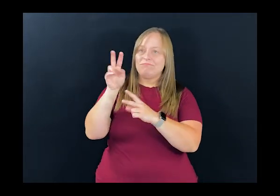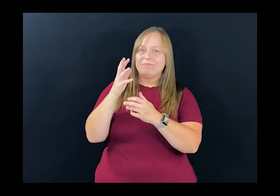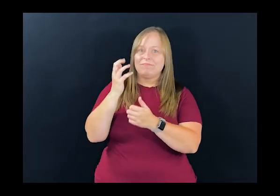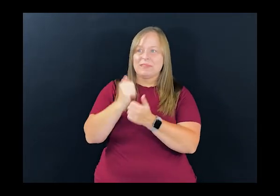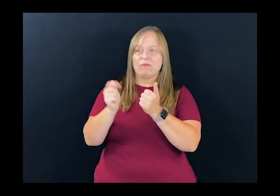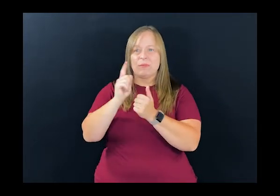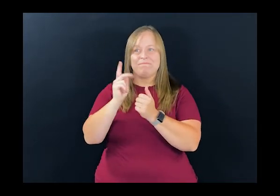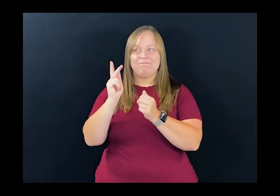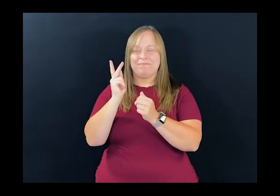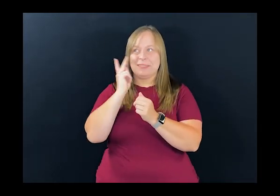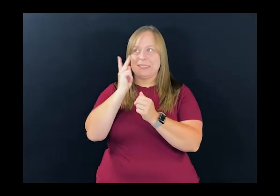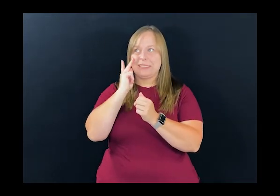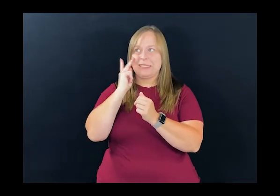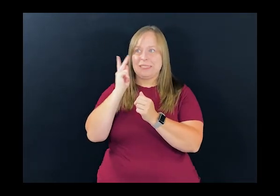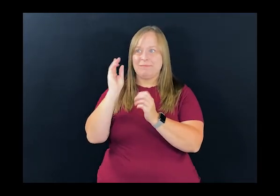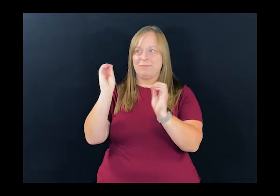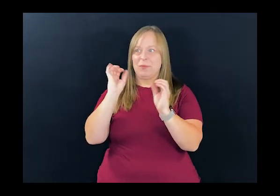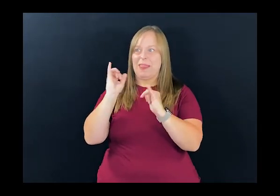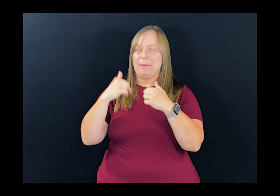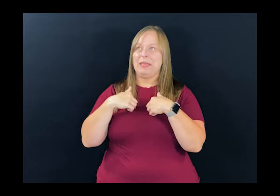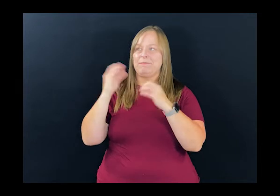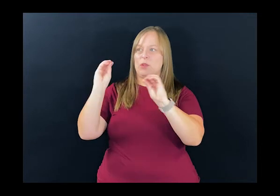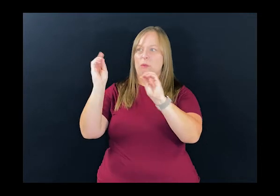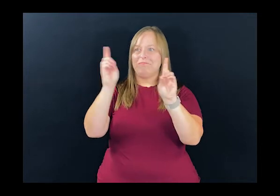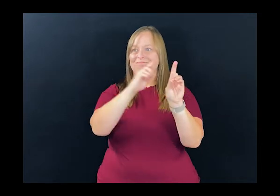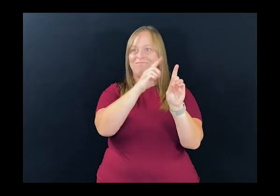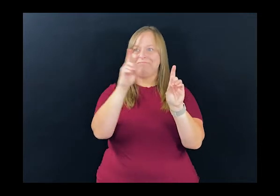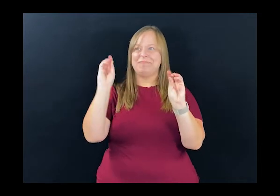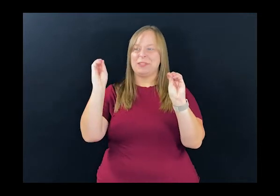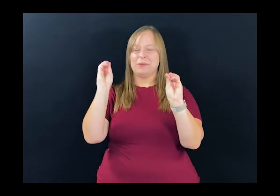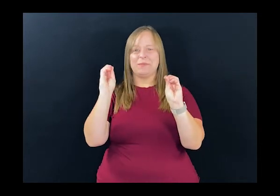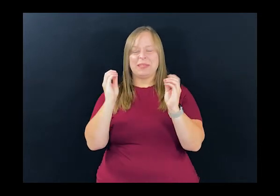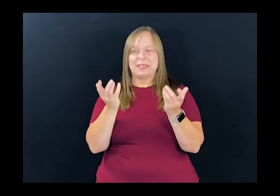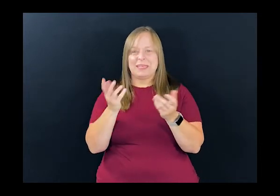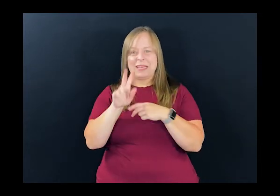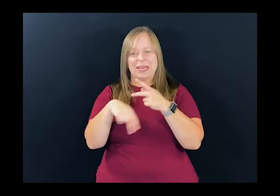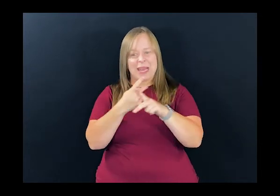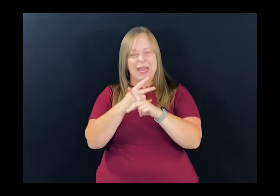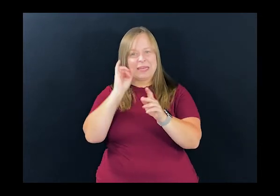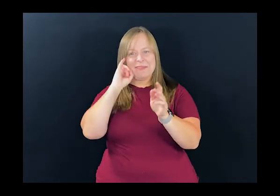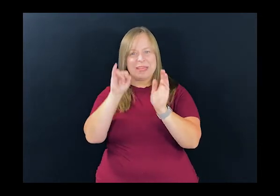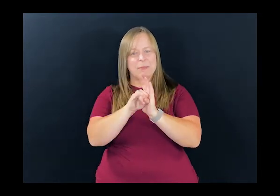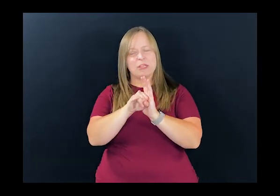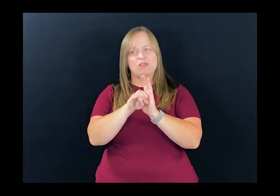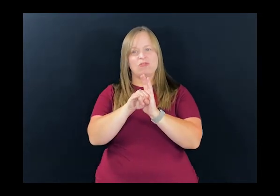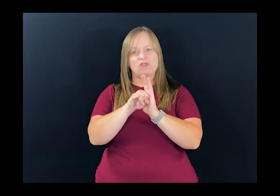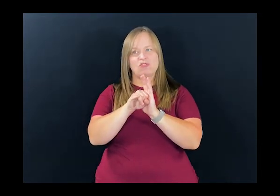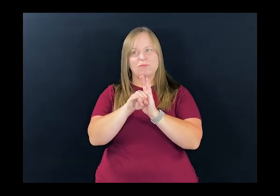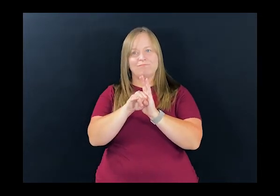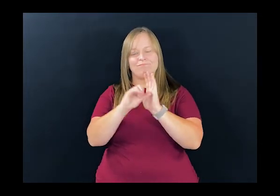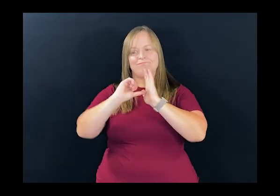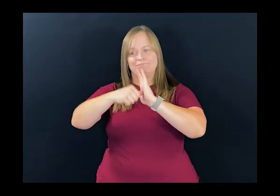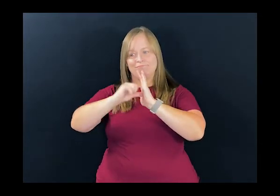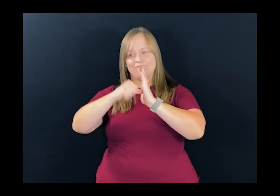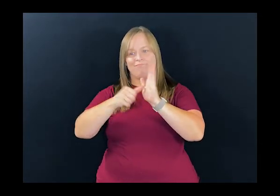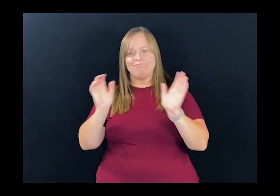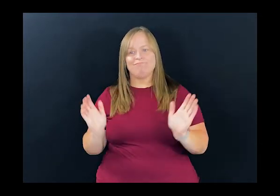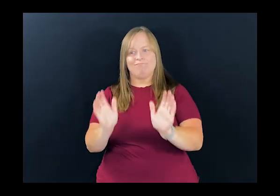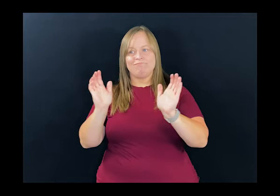who don't see themselves represented. And if there's a certain type of image that keeps getting pushed towards them,